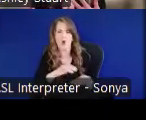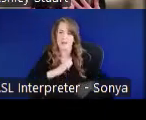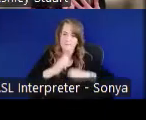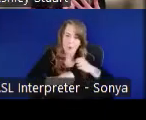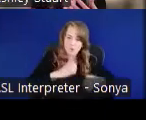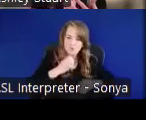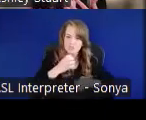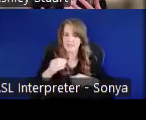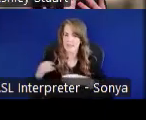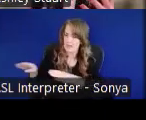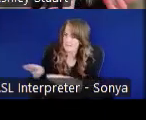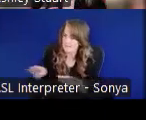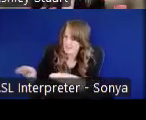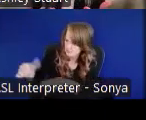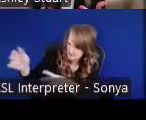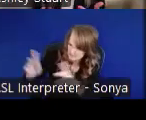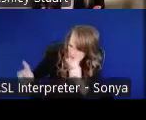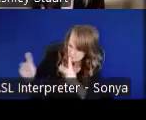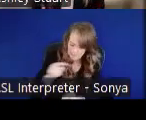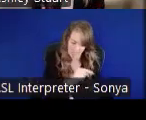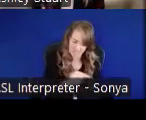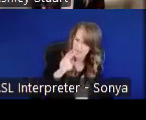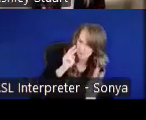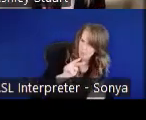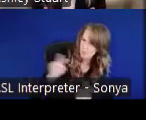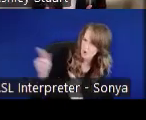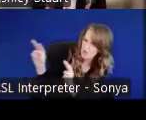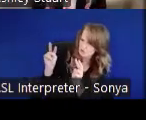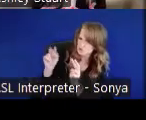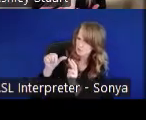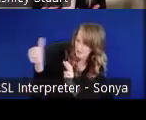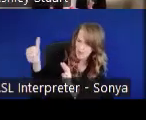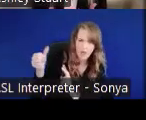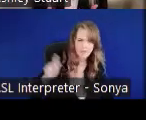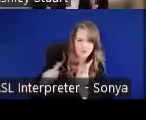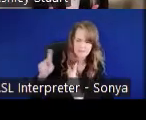others being able to watch other people regulate, or how toddlers